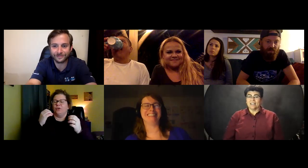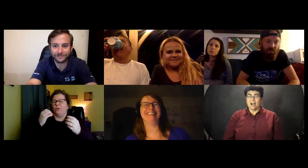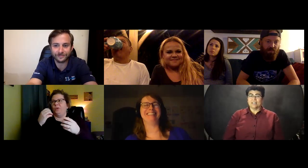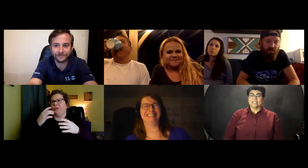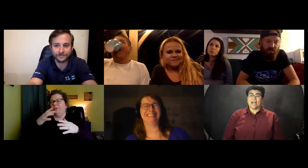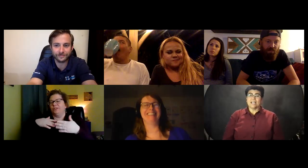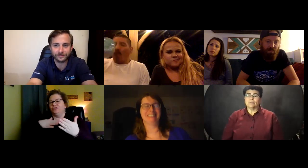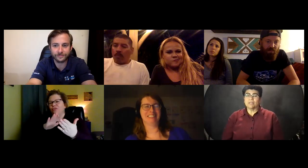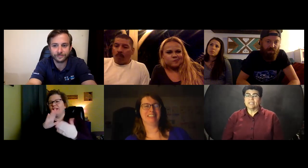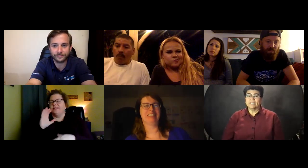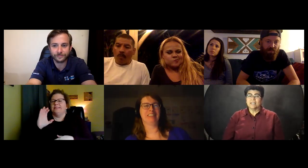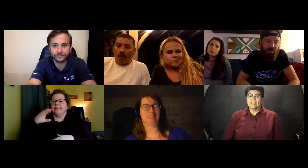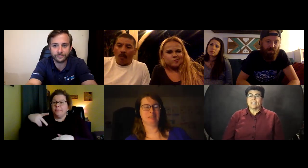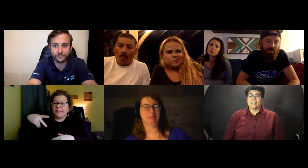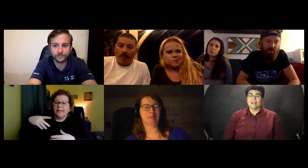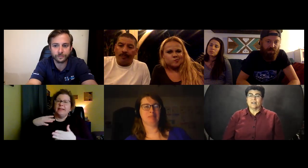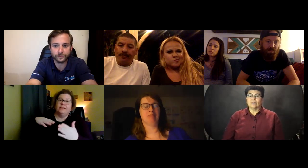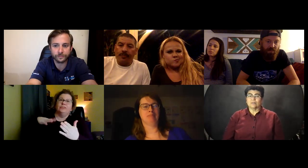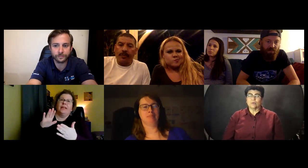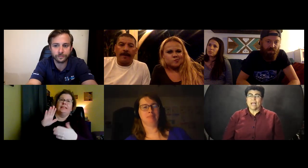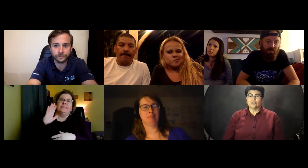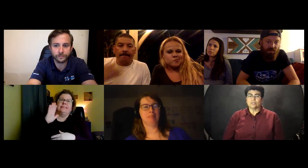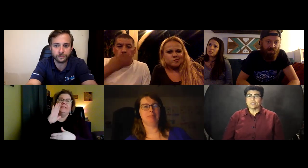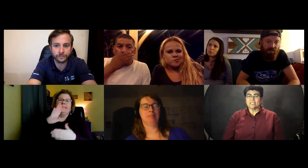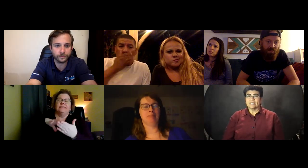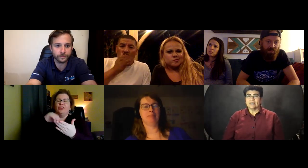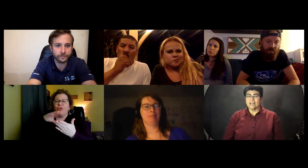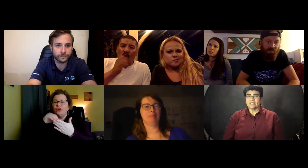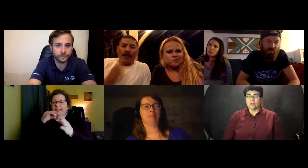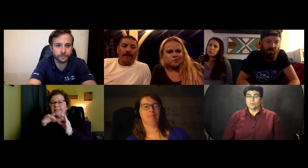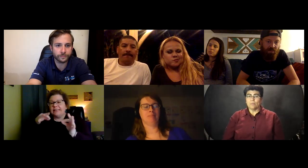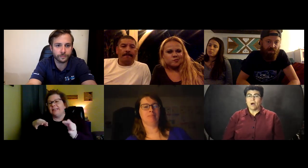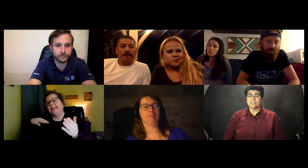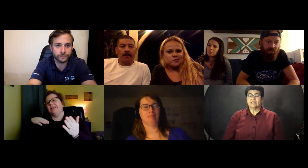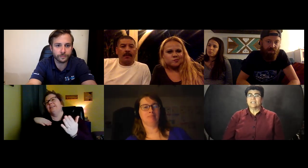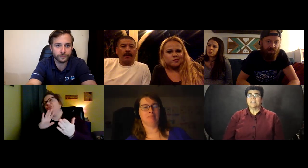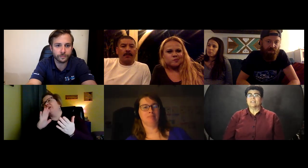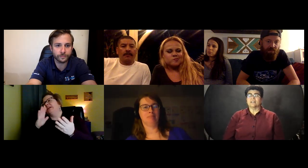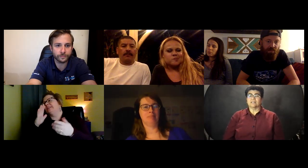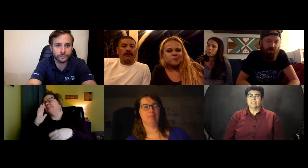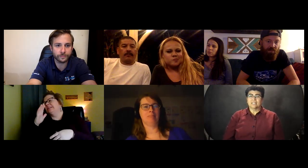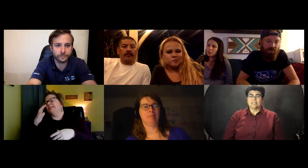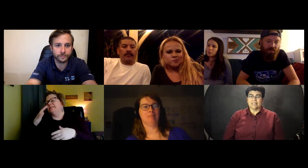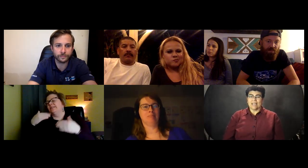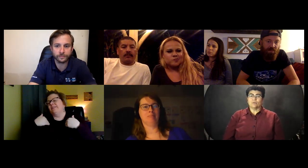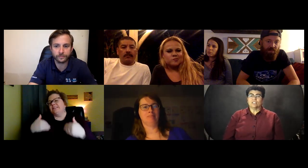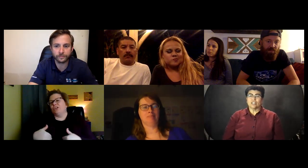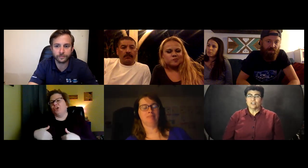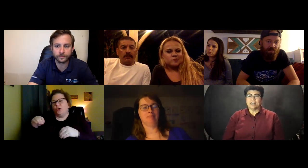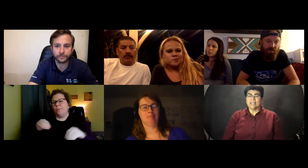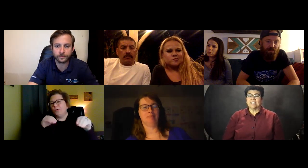on his iep we had to address the